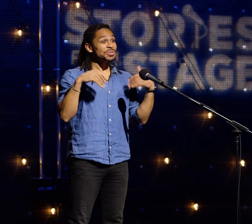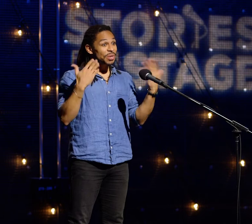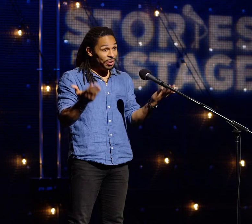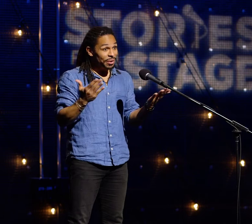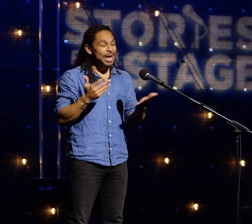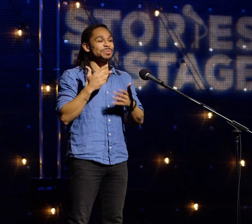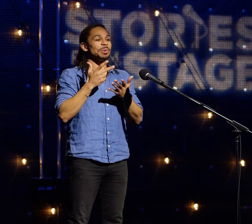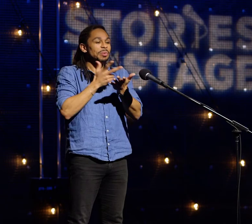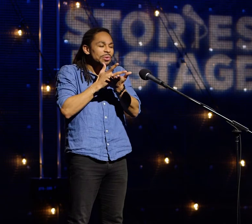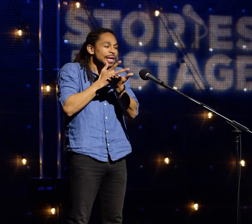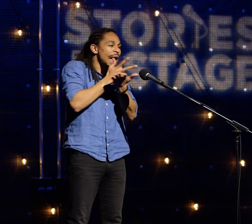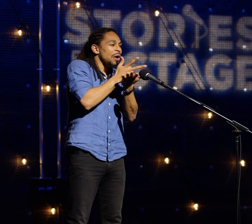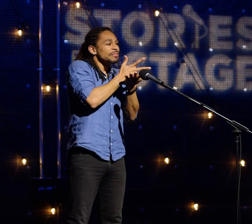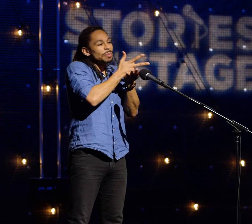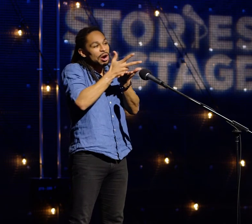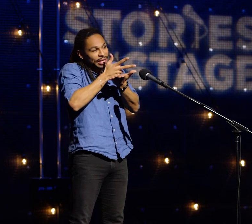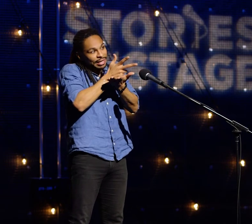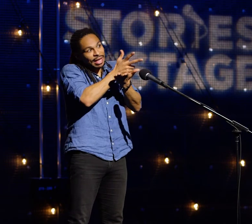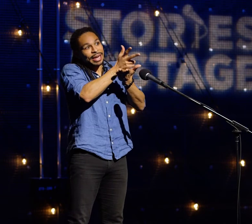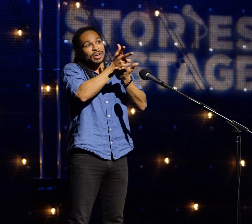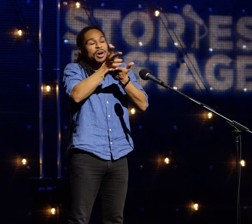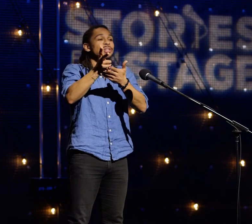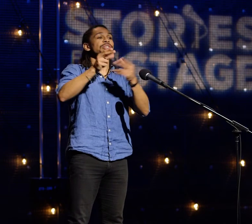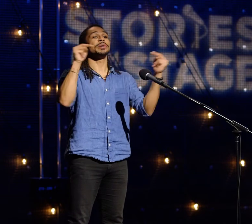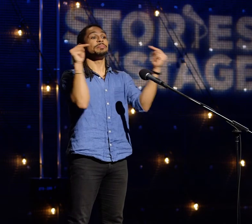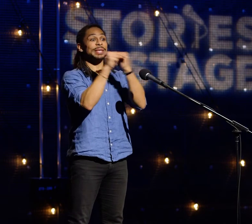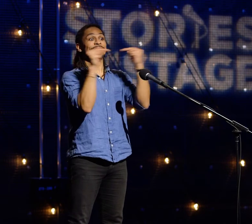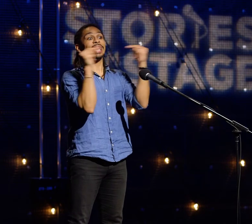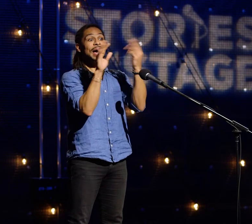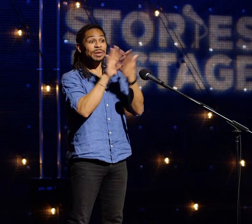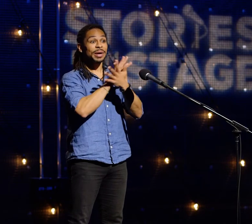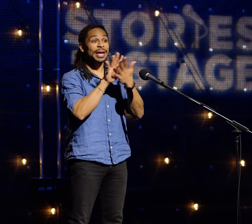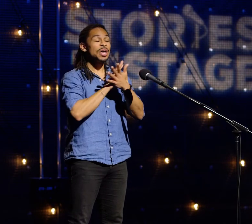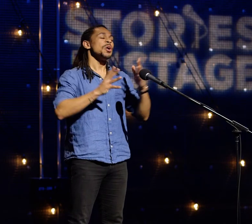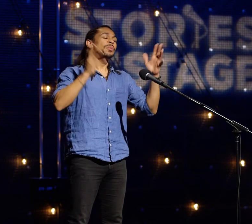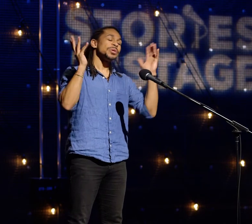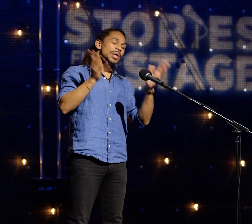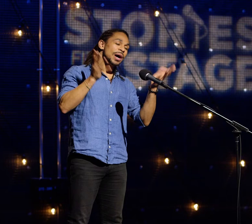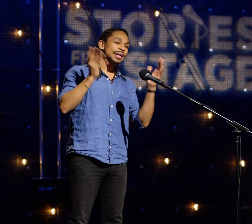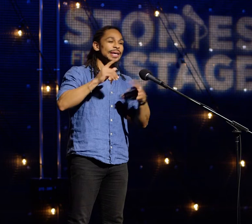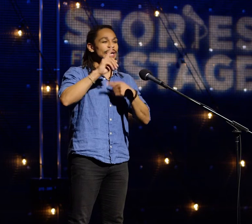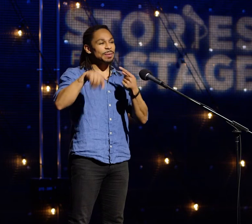So, as we're pulling out of the parking lot and onto the busy highway, we're talking about